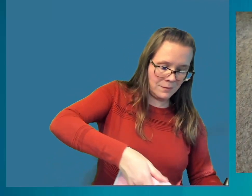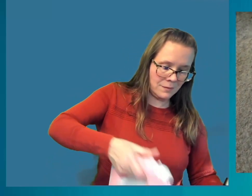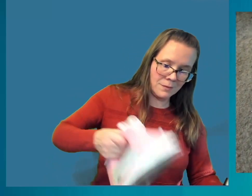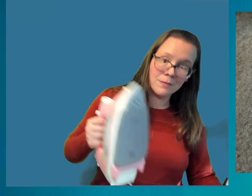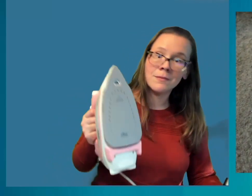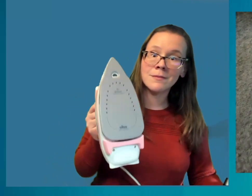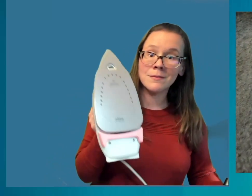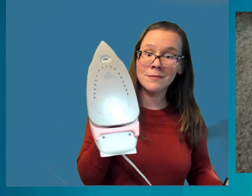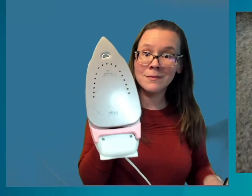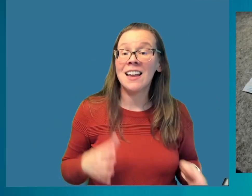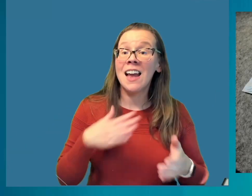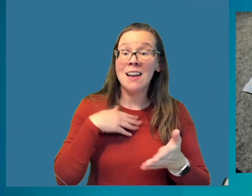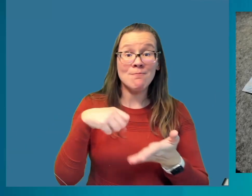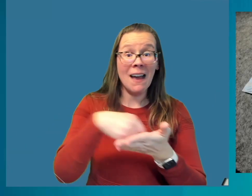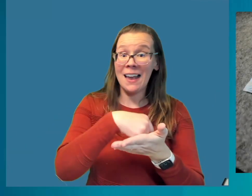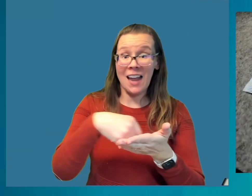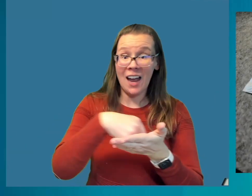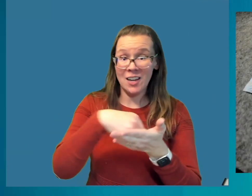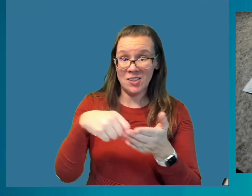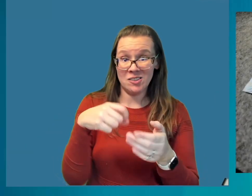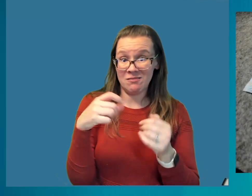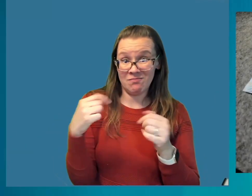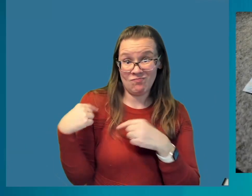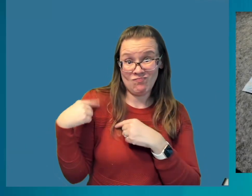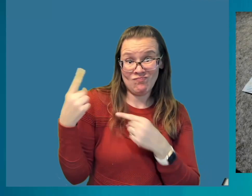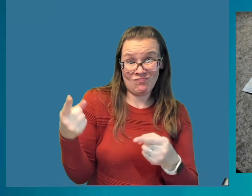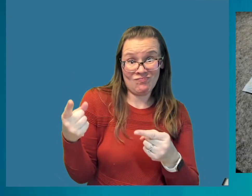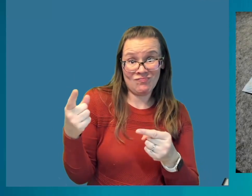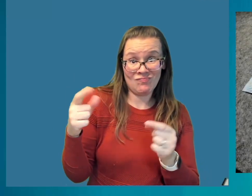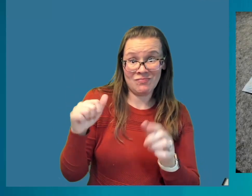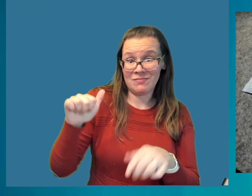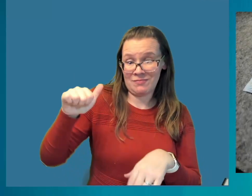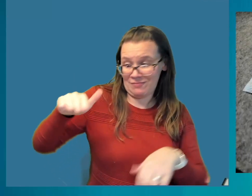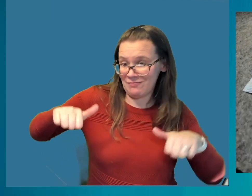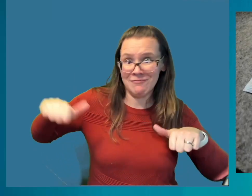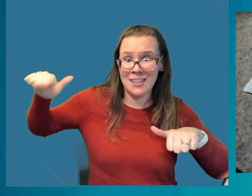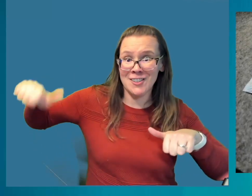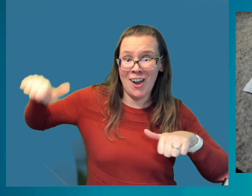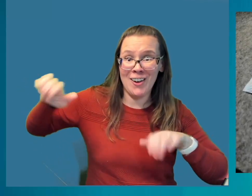dry really fast, and I can move on. And my iron is relatively clean. I've been doing this for a